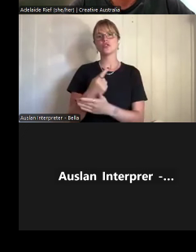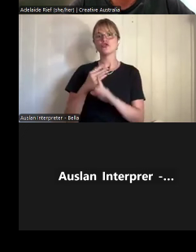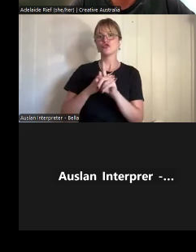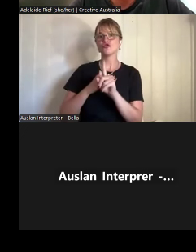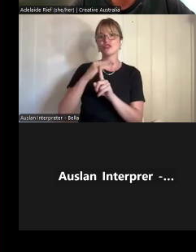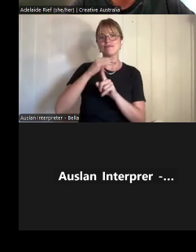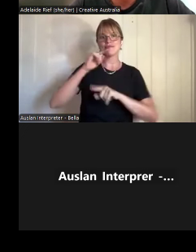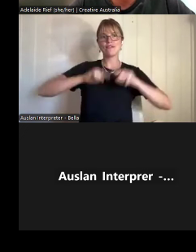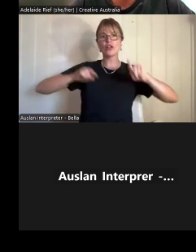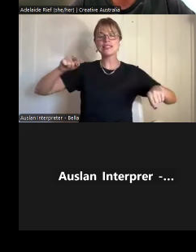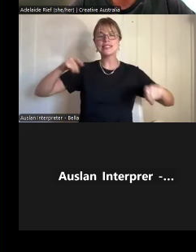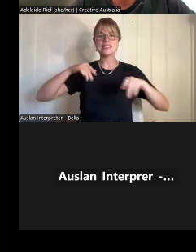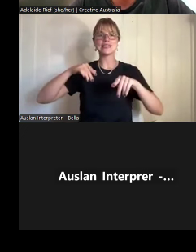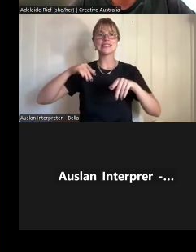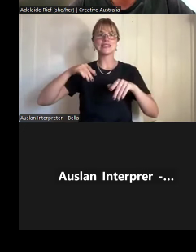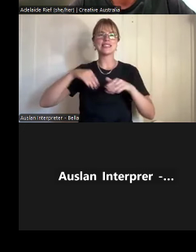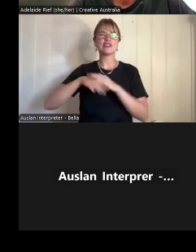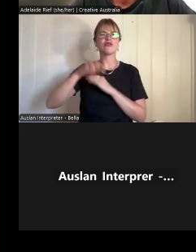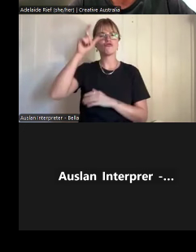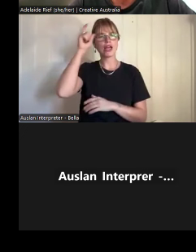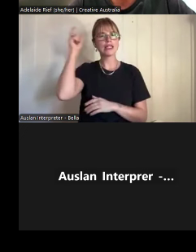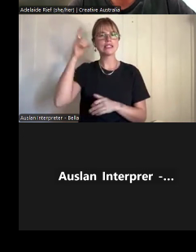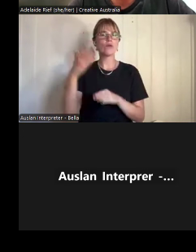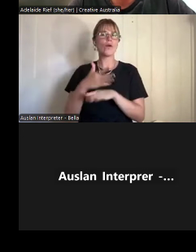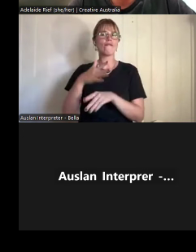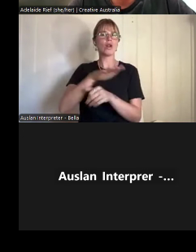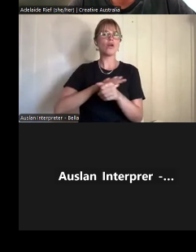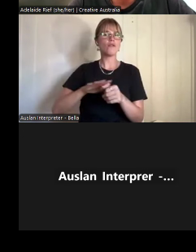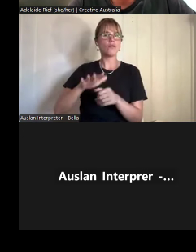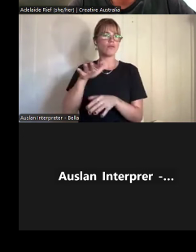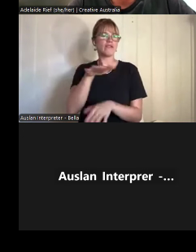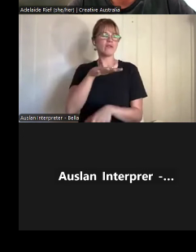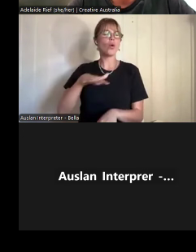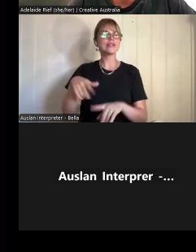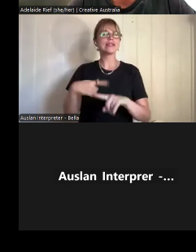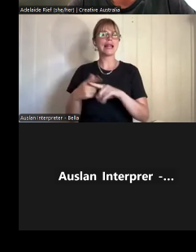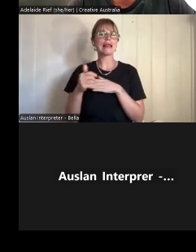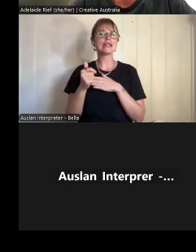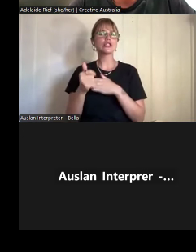the creative workforce and in leadership. So we know that our arts sector and the artists and arts